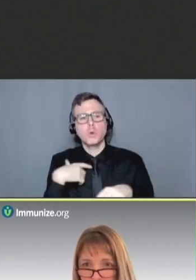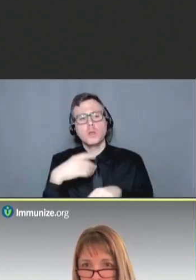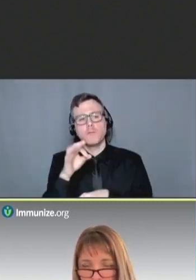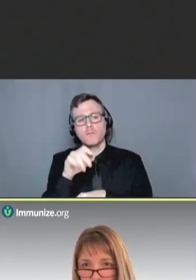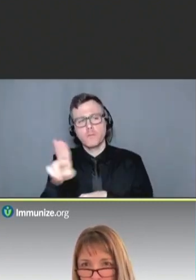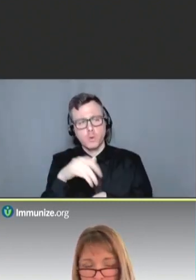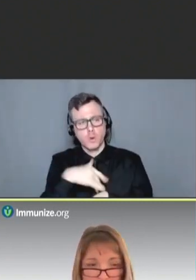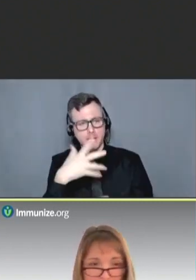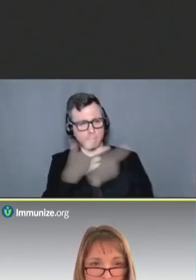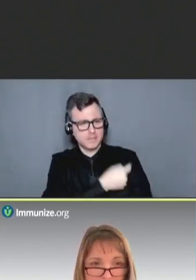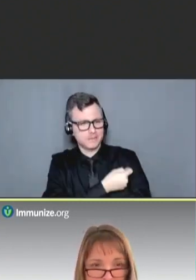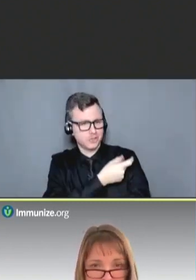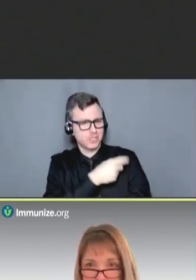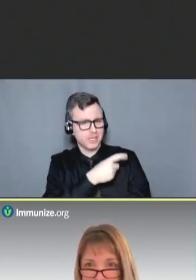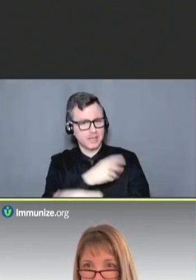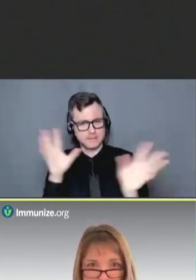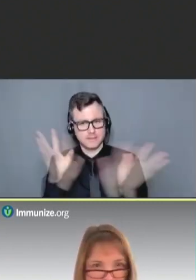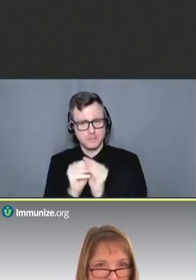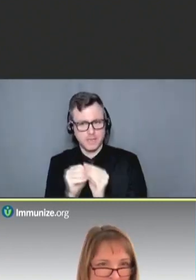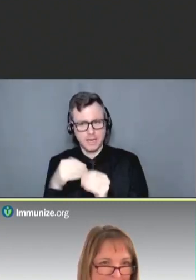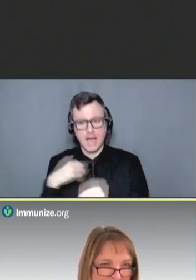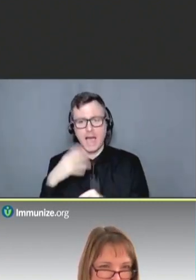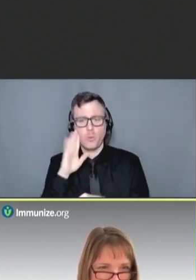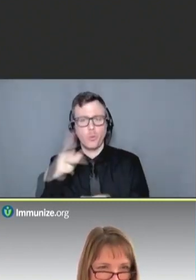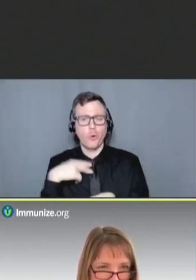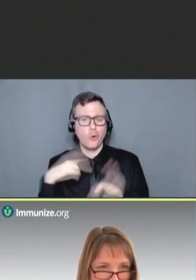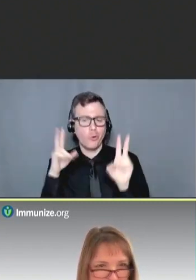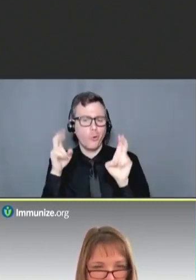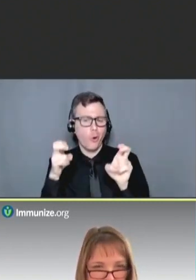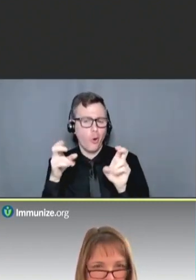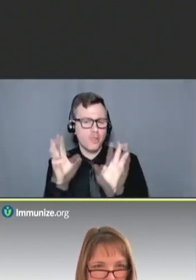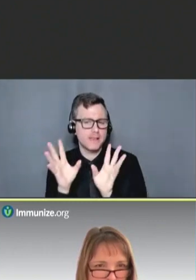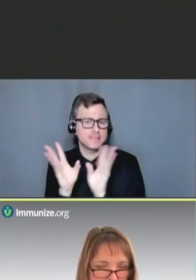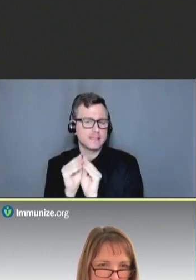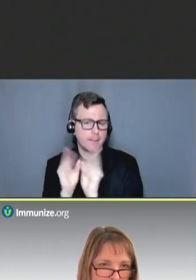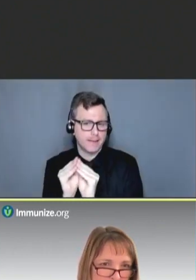will -- I will refer to as The Summit. Next slide, please.